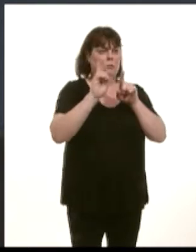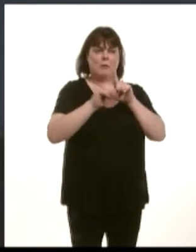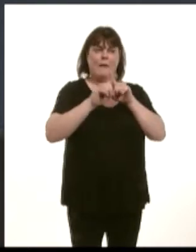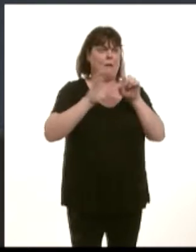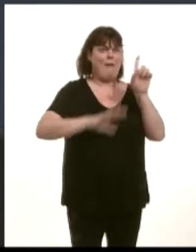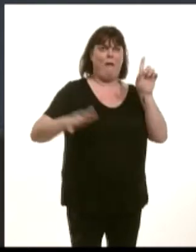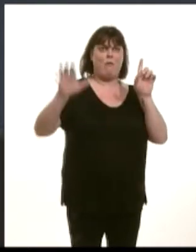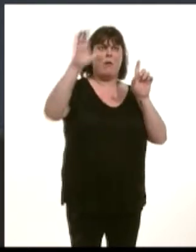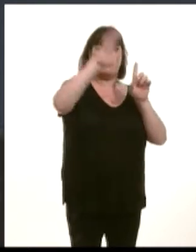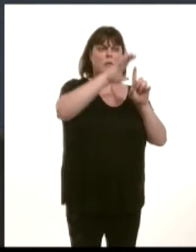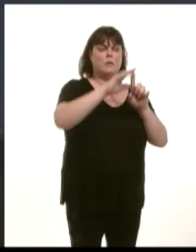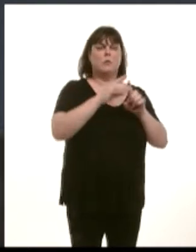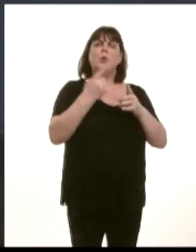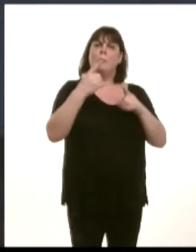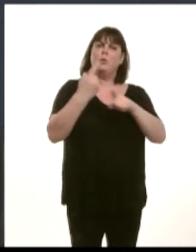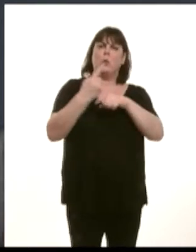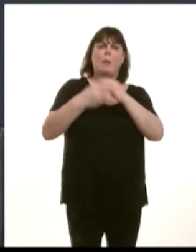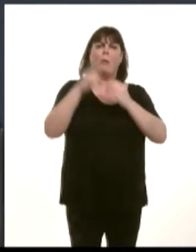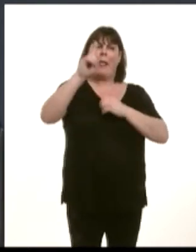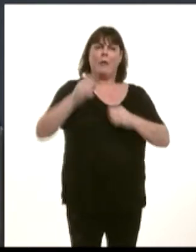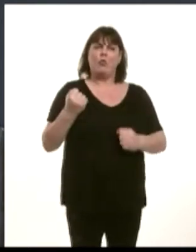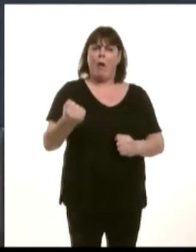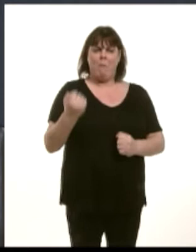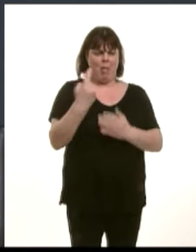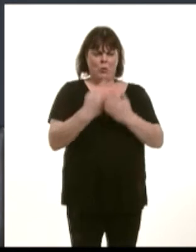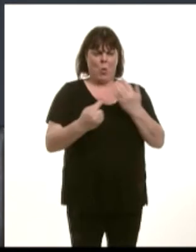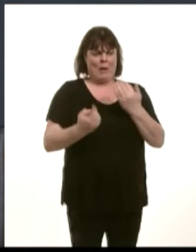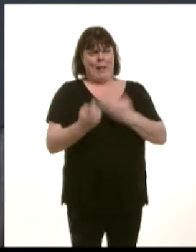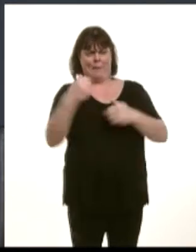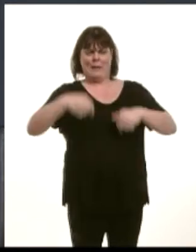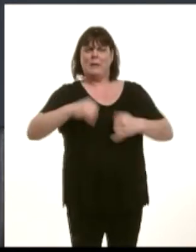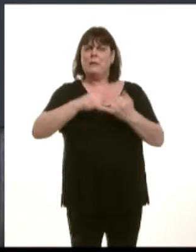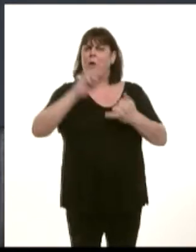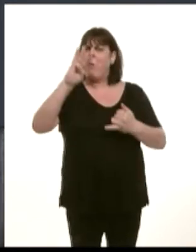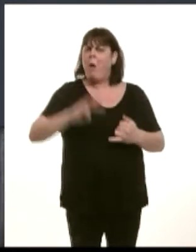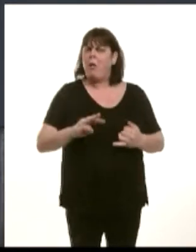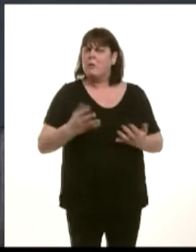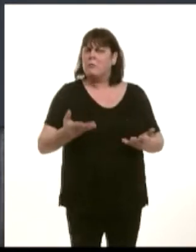You have referred to electrification, but that has an impact on only one corridor, in south Wales, as we know.